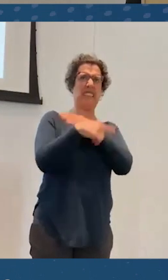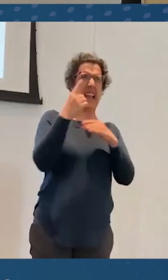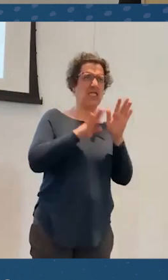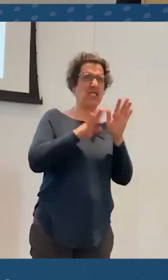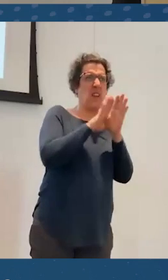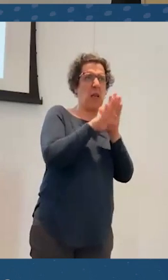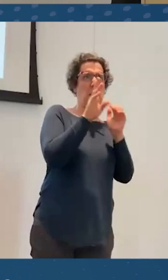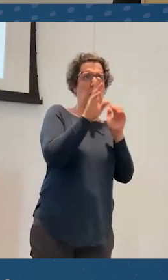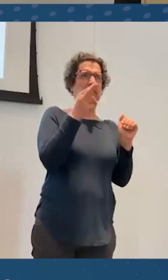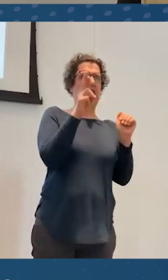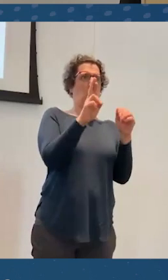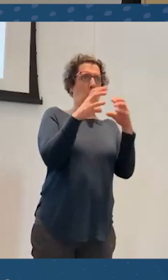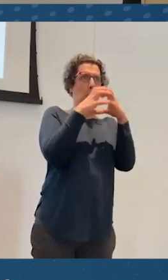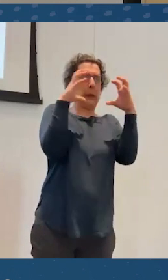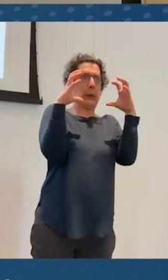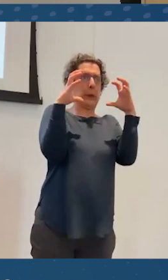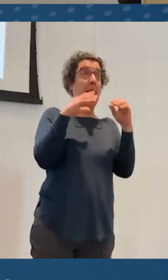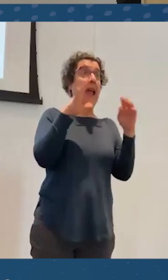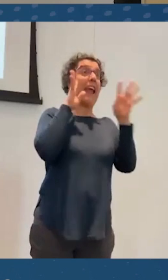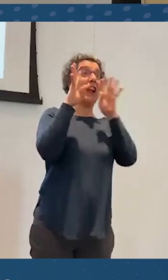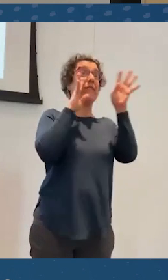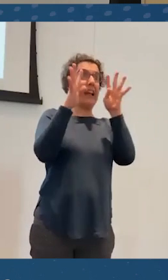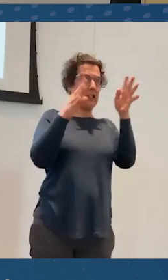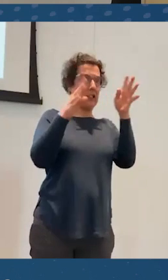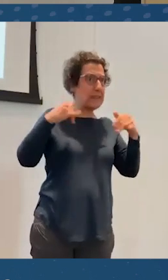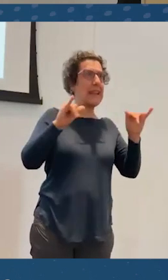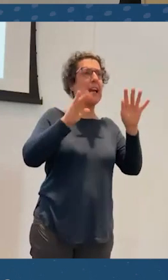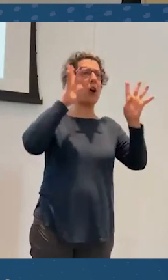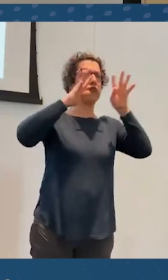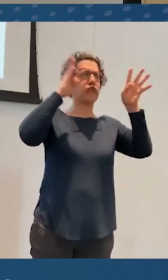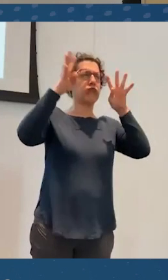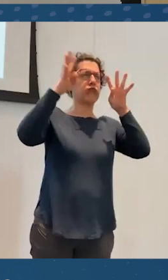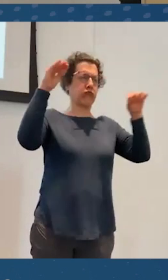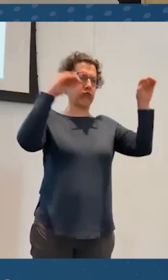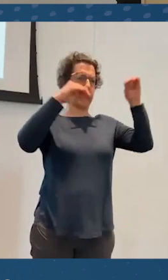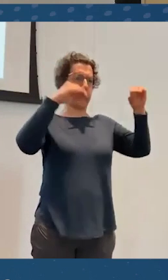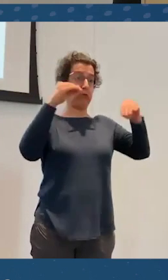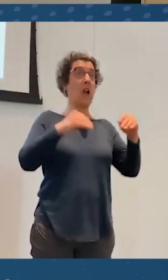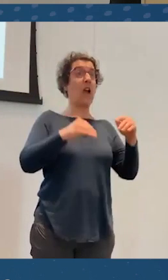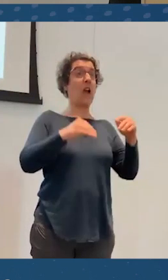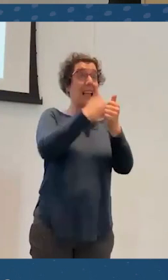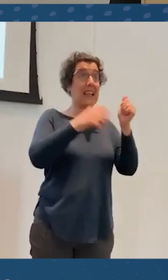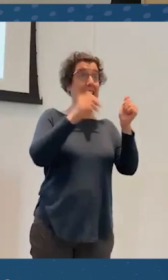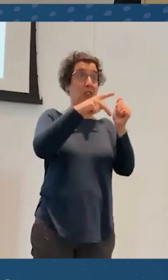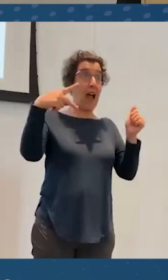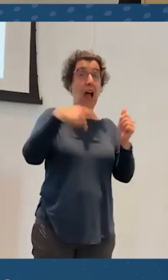Innovation in this space is still happening, and every game or app has the potential